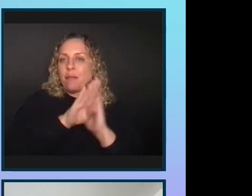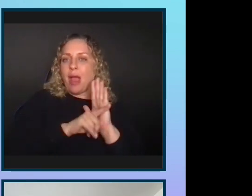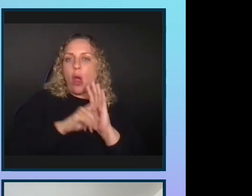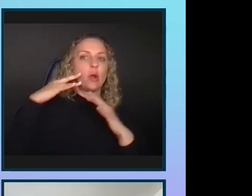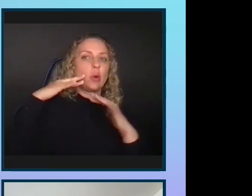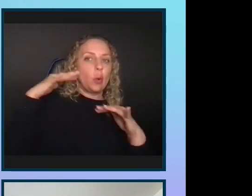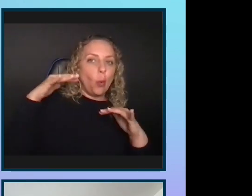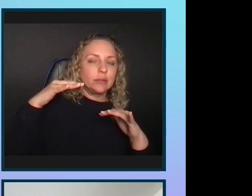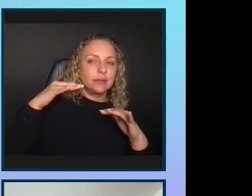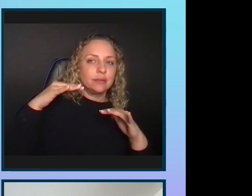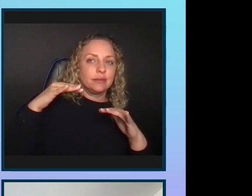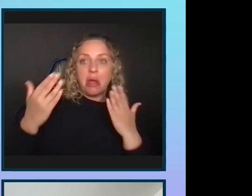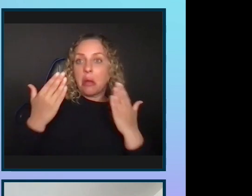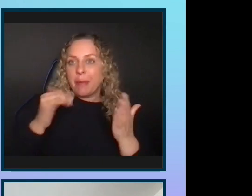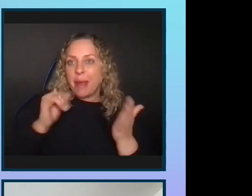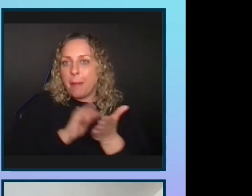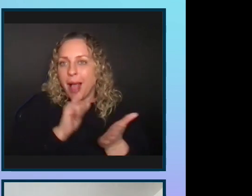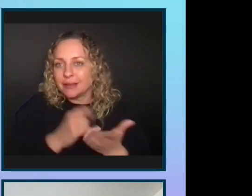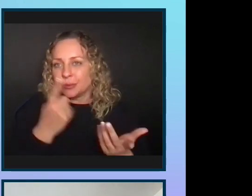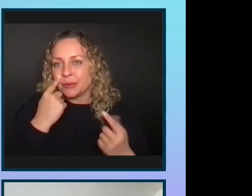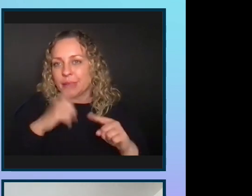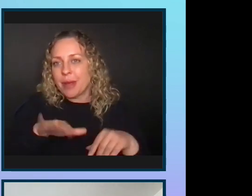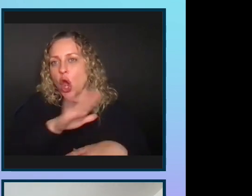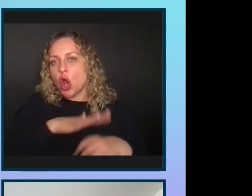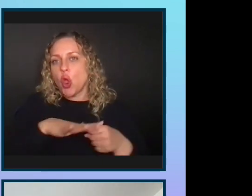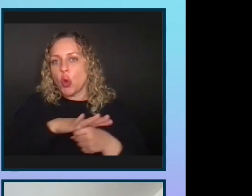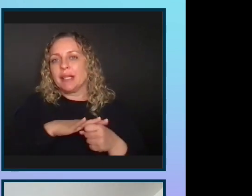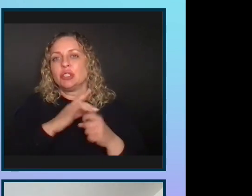Now that might be impossible to do depending on your location, but whatever possible,